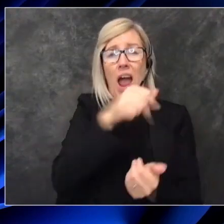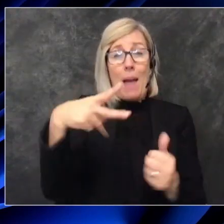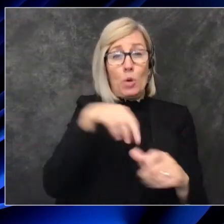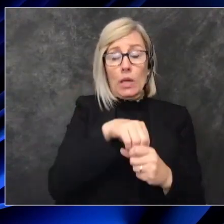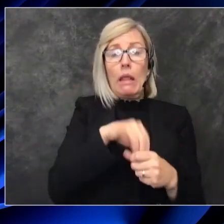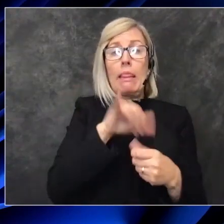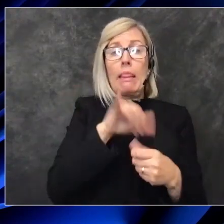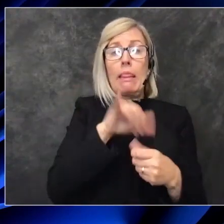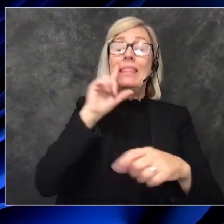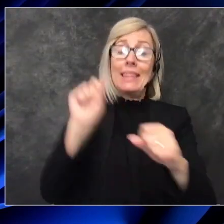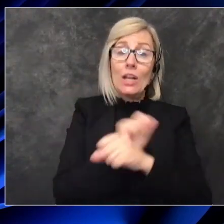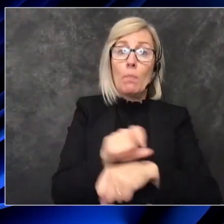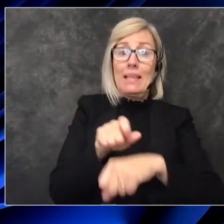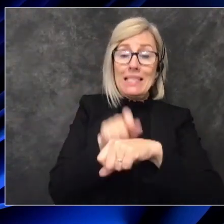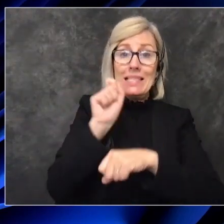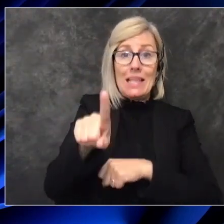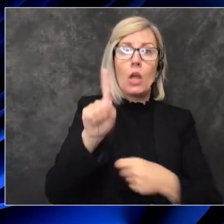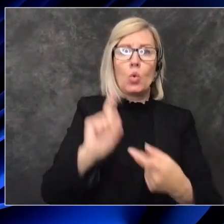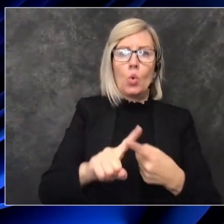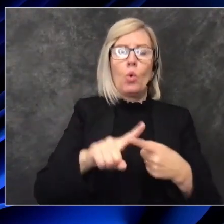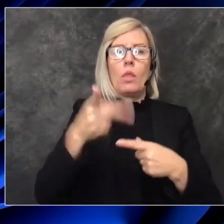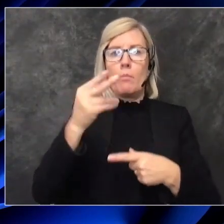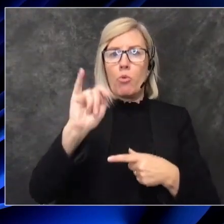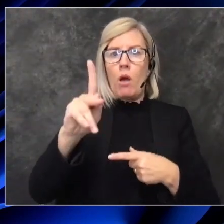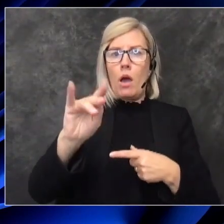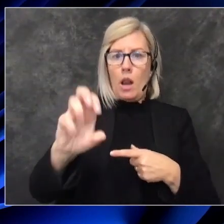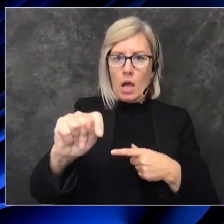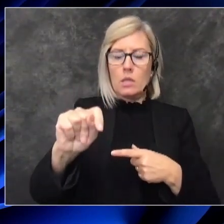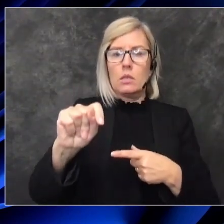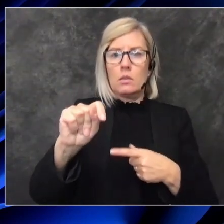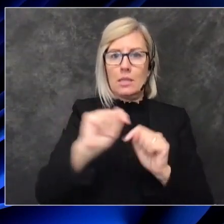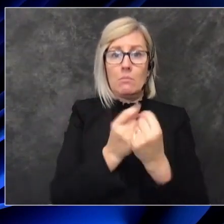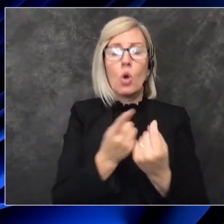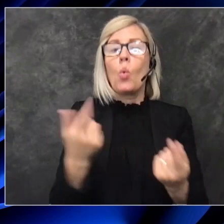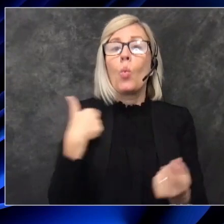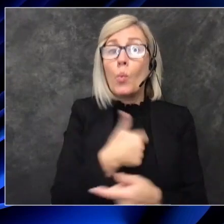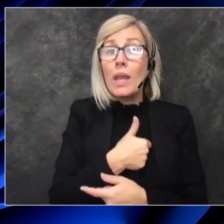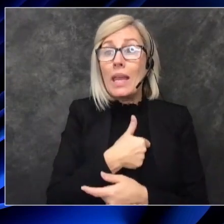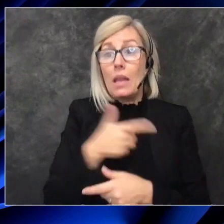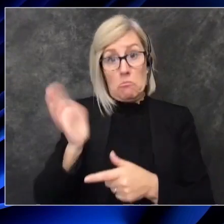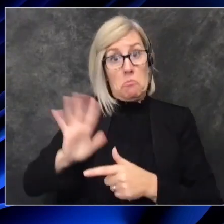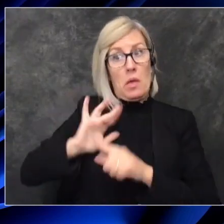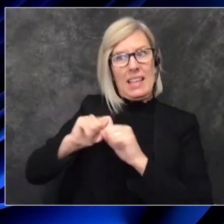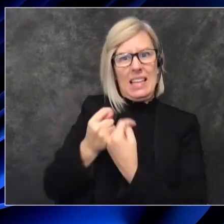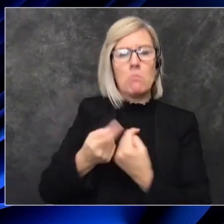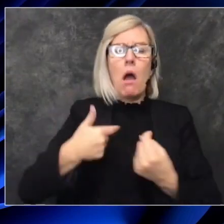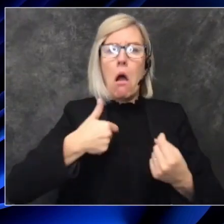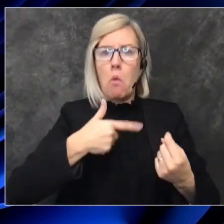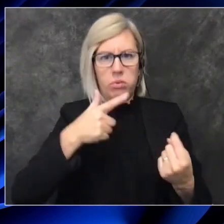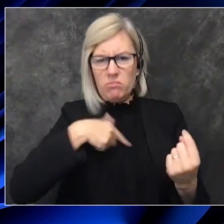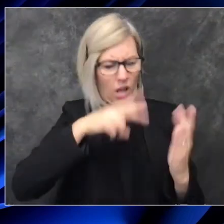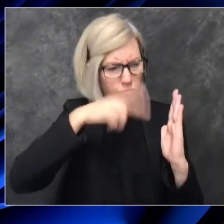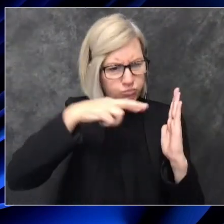When I was on the product team we would actually review those almost every day and look at the feedback coming in and seeing what the trends were.